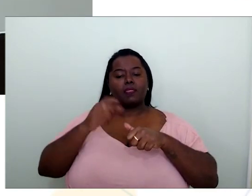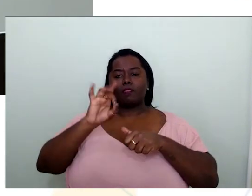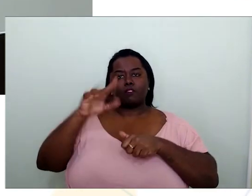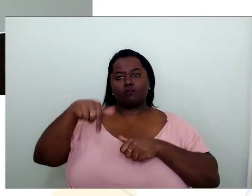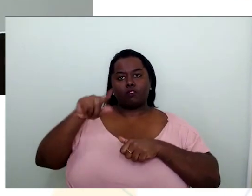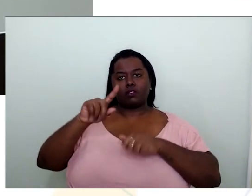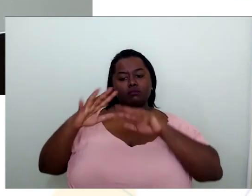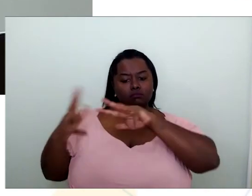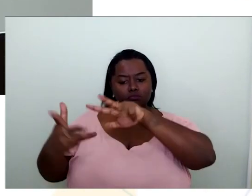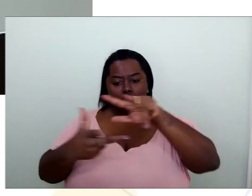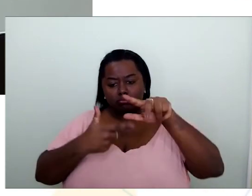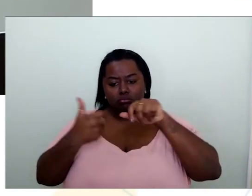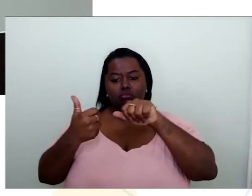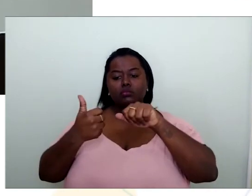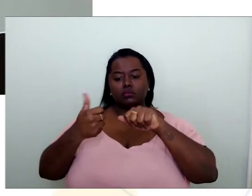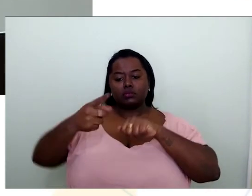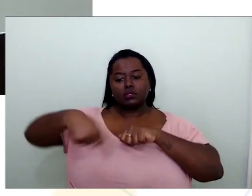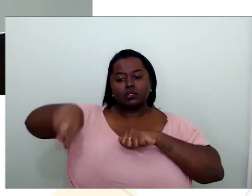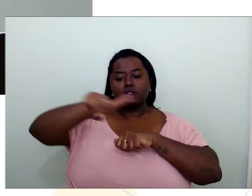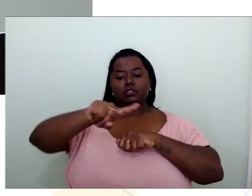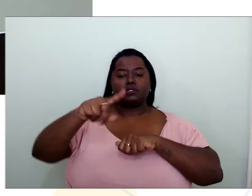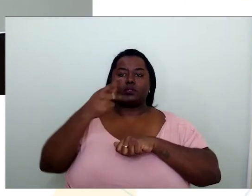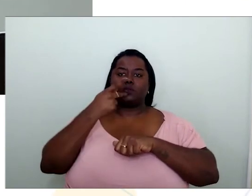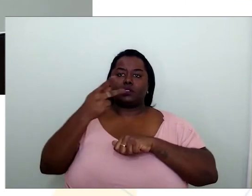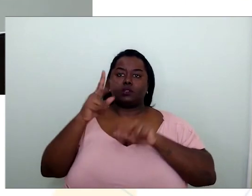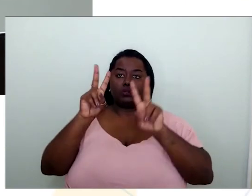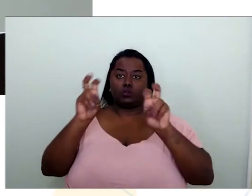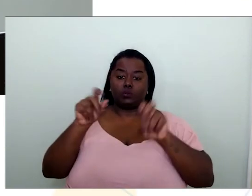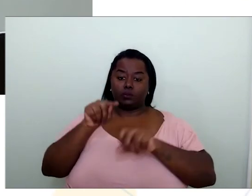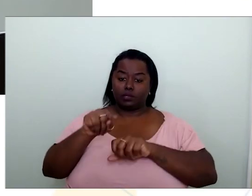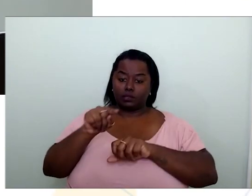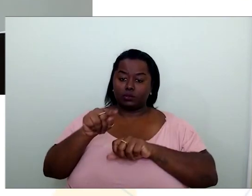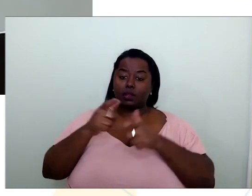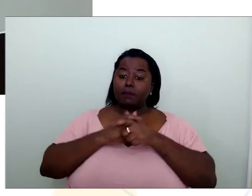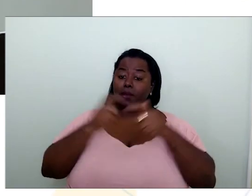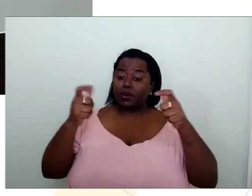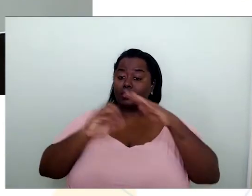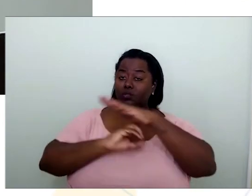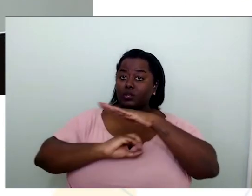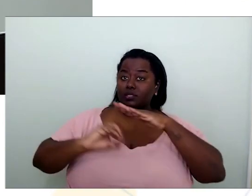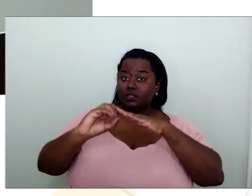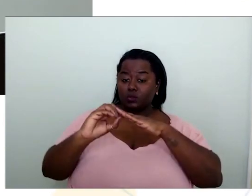the world that that I was talking about most of these organizations who are